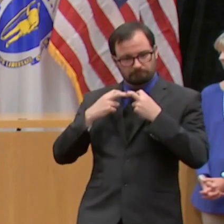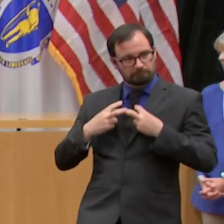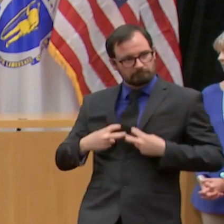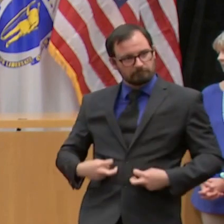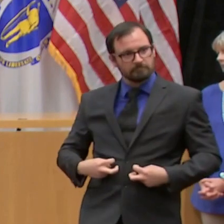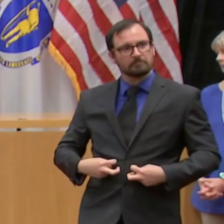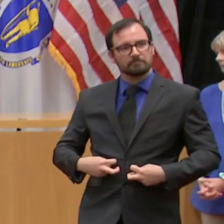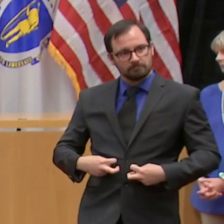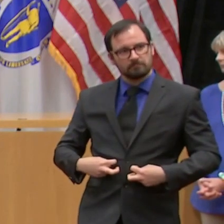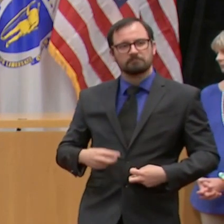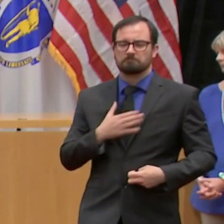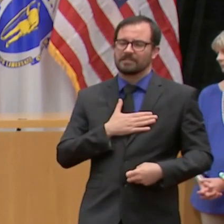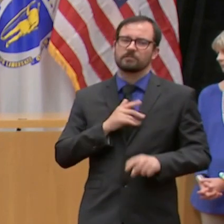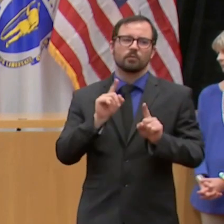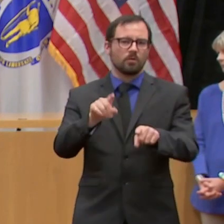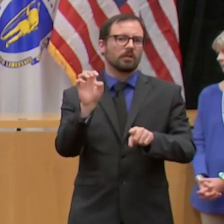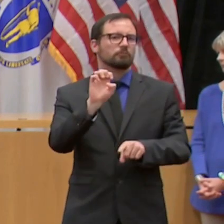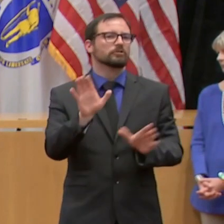HAS BEEN SEXUALLY ASSAULTED AND